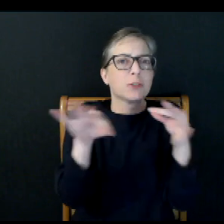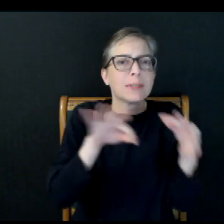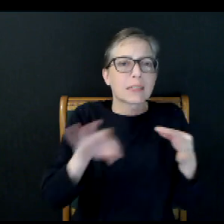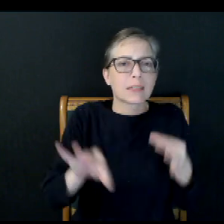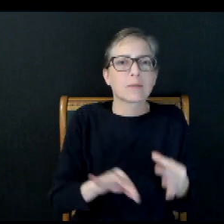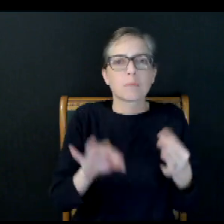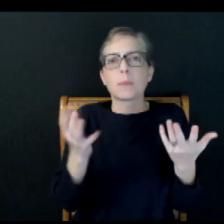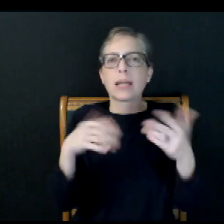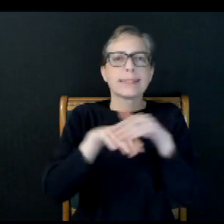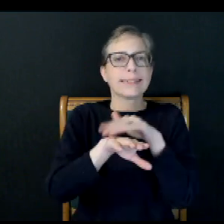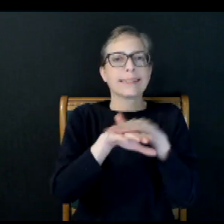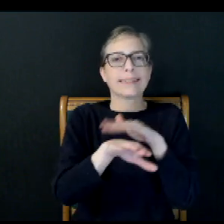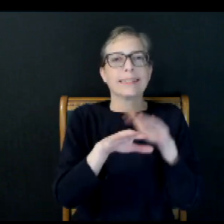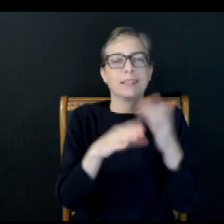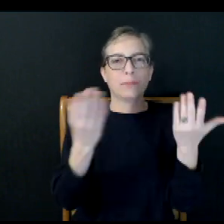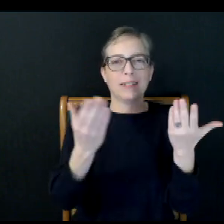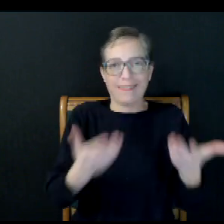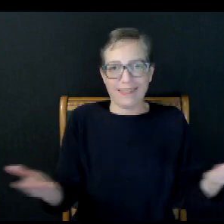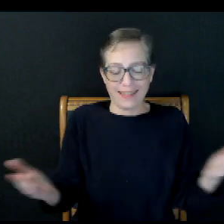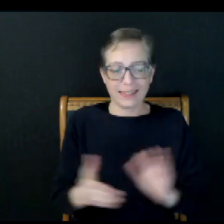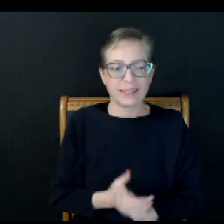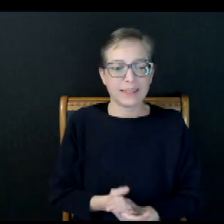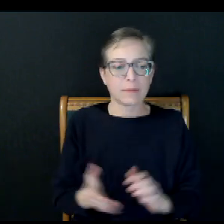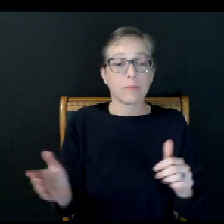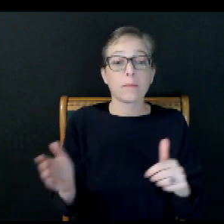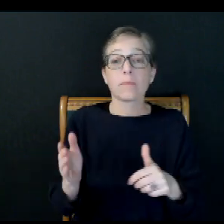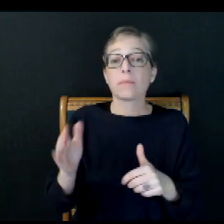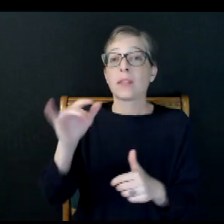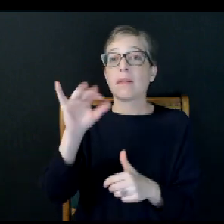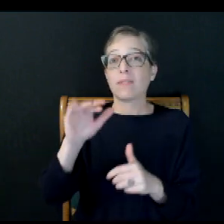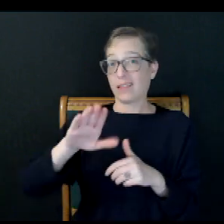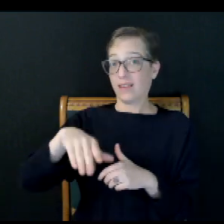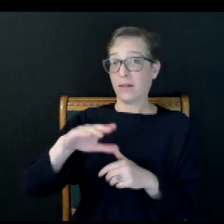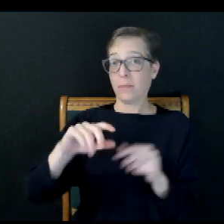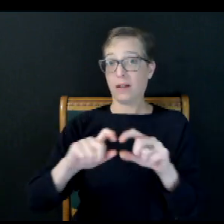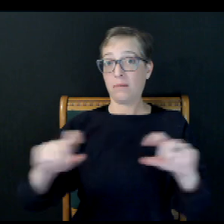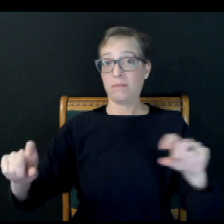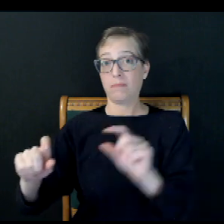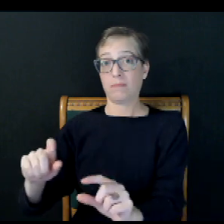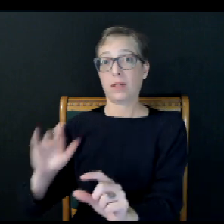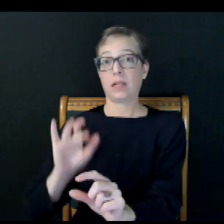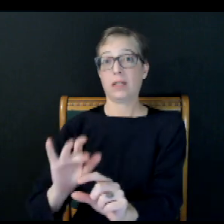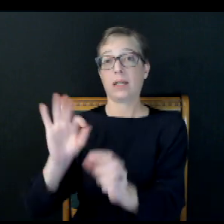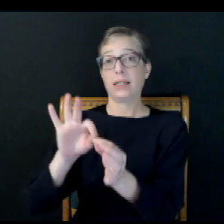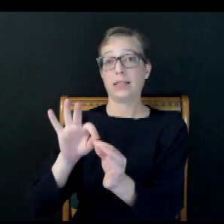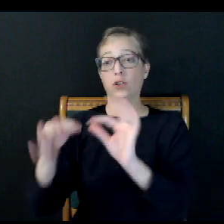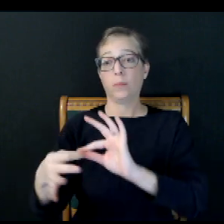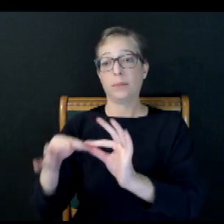By clicking on the interpretation icon. You'll be able to view live ASL interpretation.